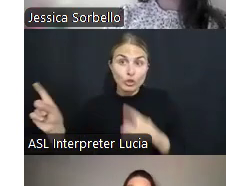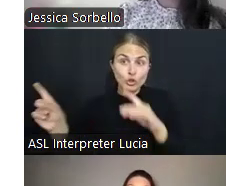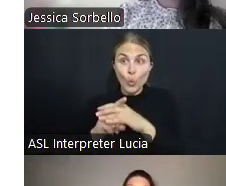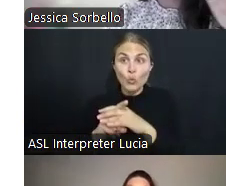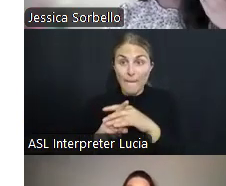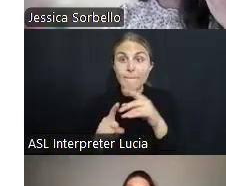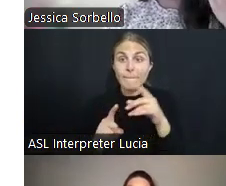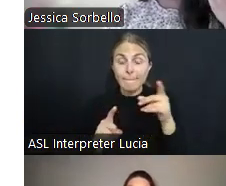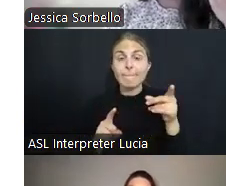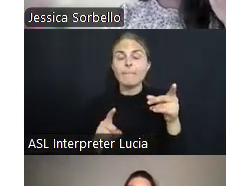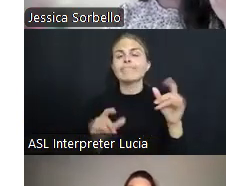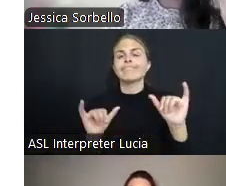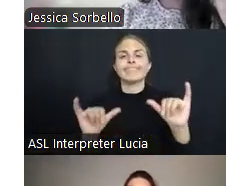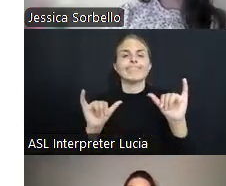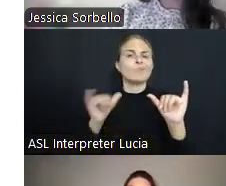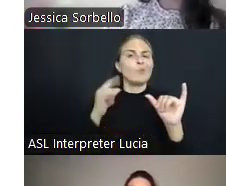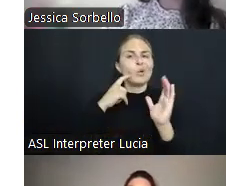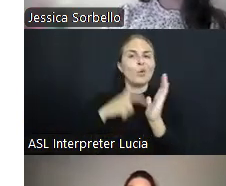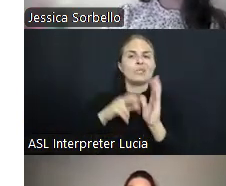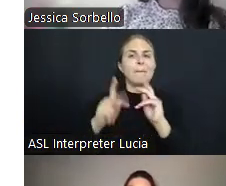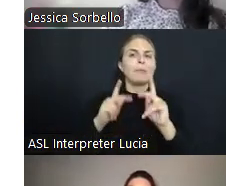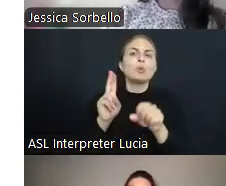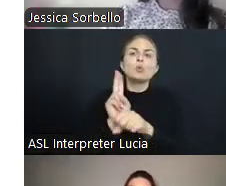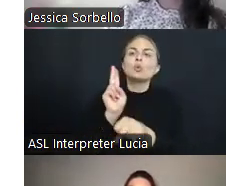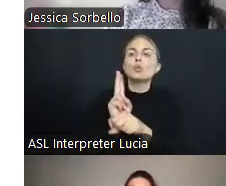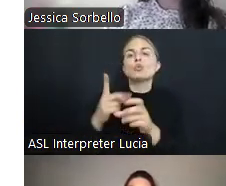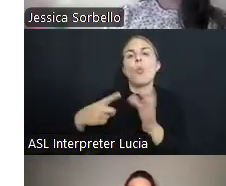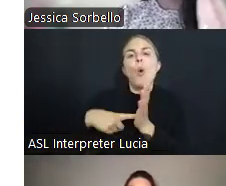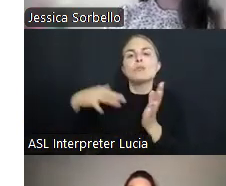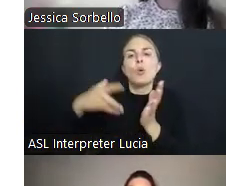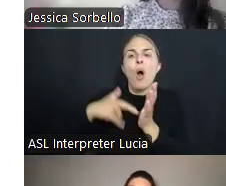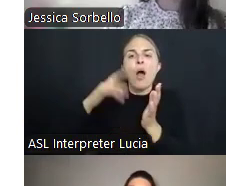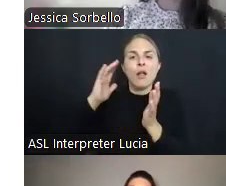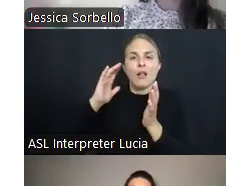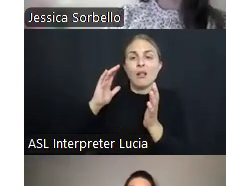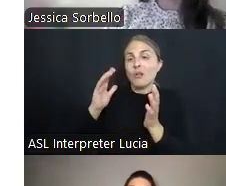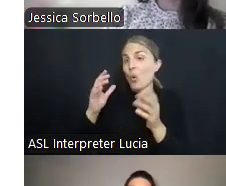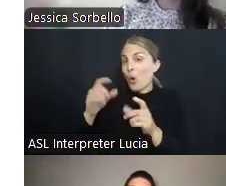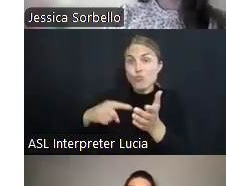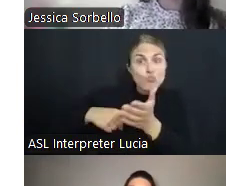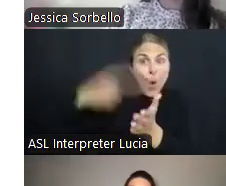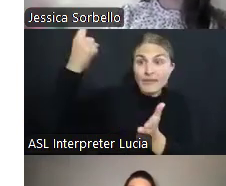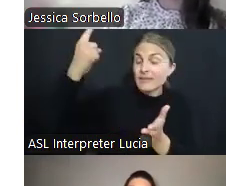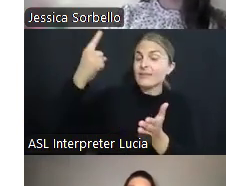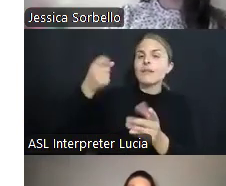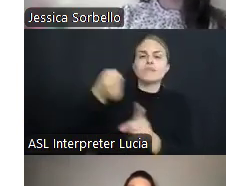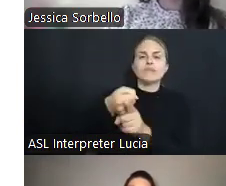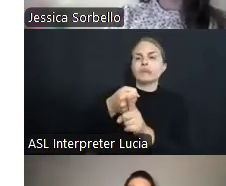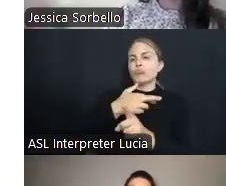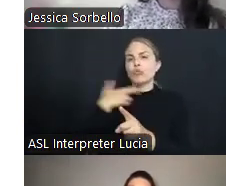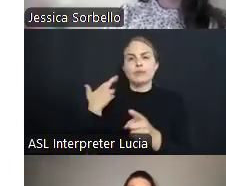occasionally, possibly even once that is are at risk of overdose. When we look at this occasional use it is also